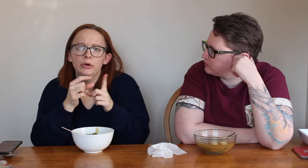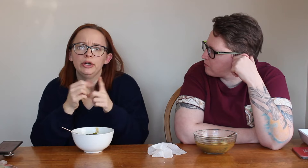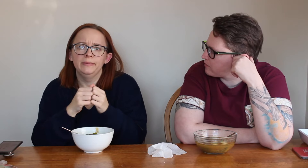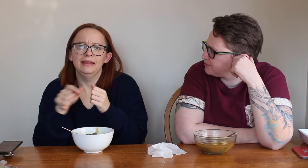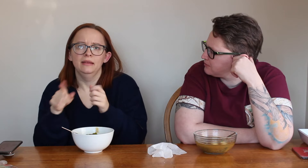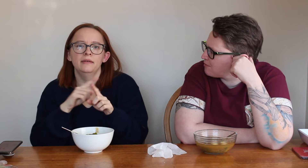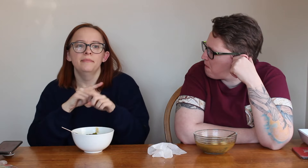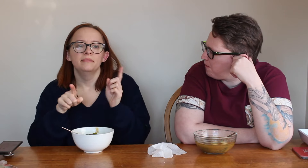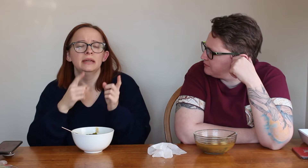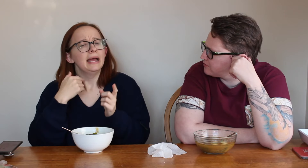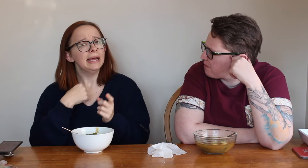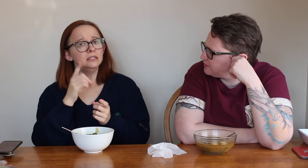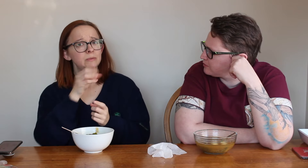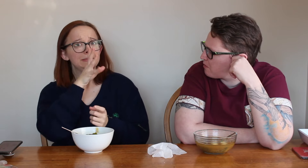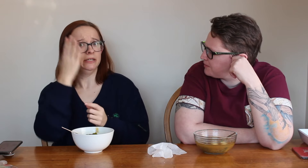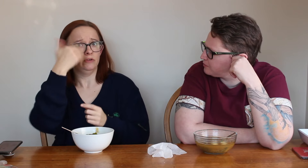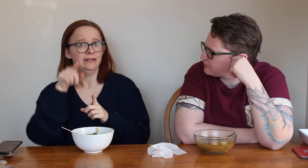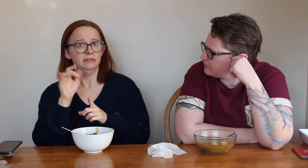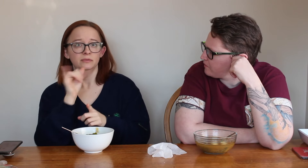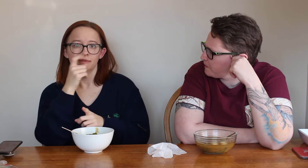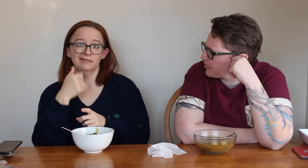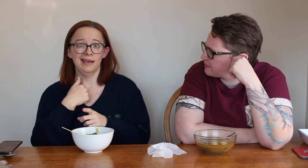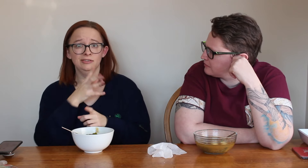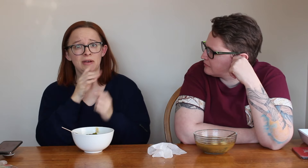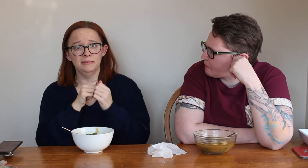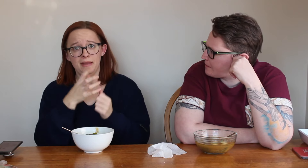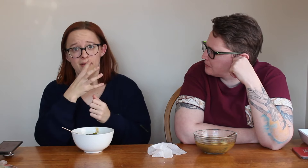Strayed more into speaking a little bit more with him. And now I'm focused more on